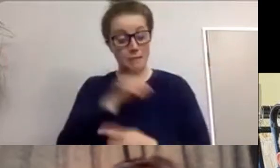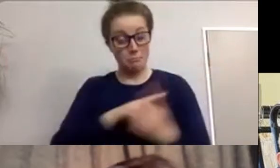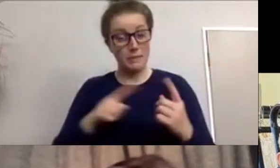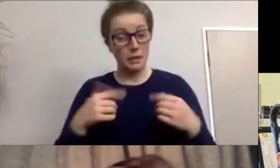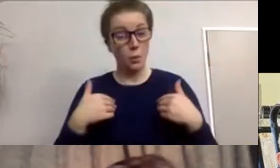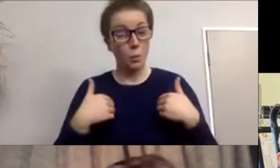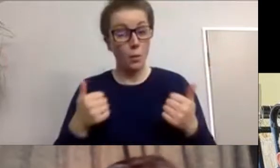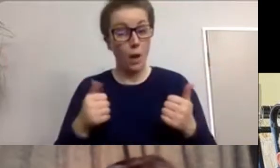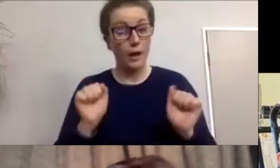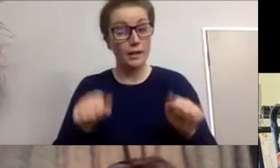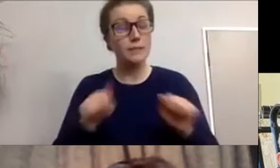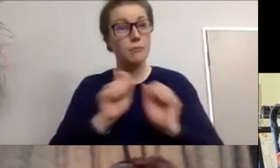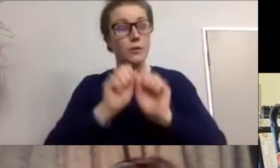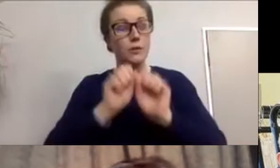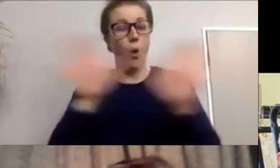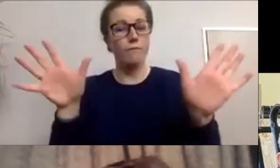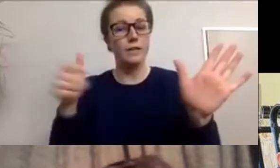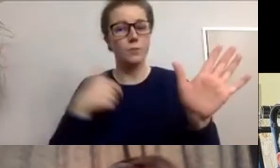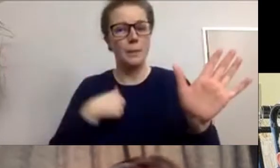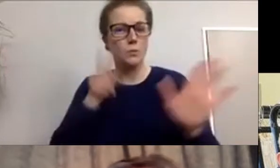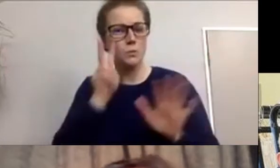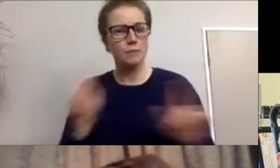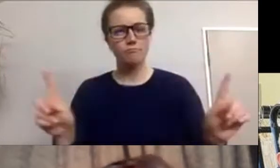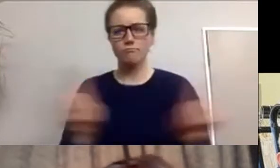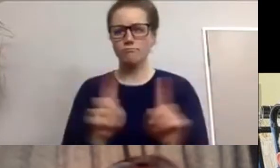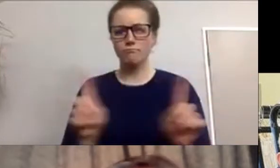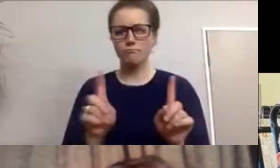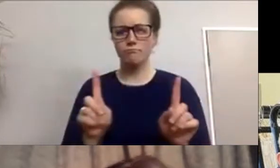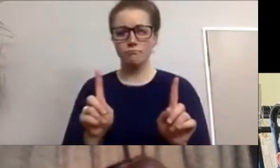very obvious that that, while everybody agreed that was really